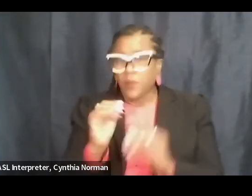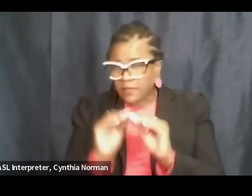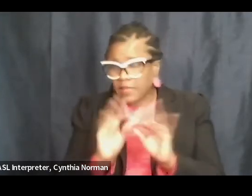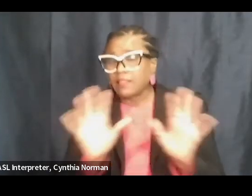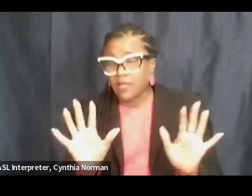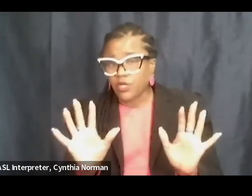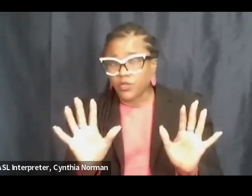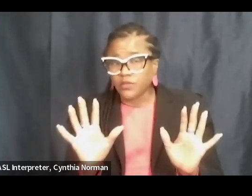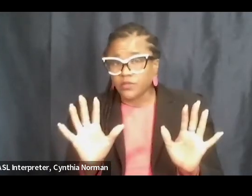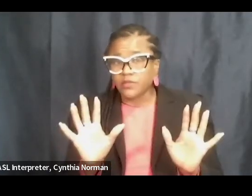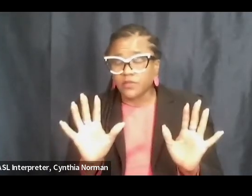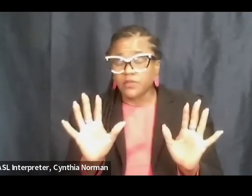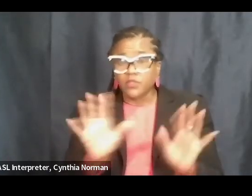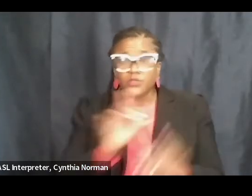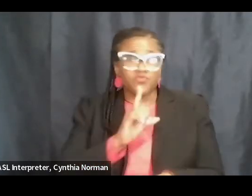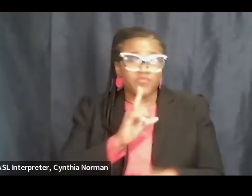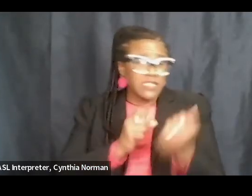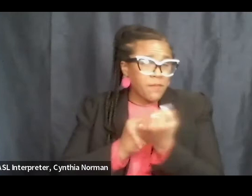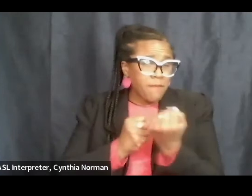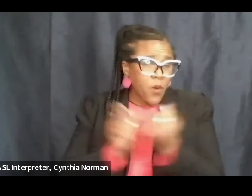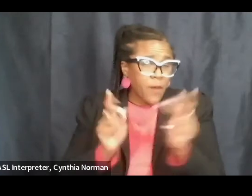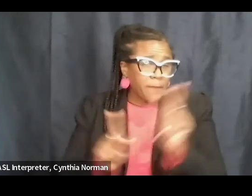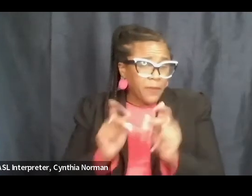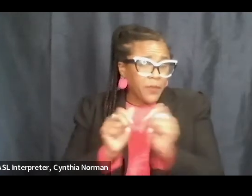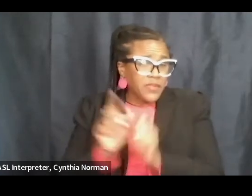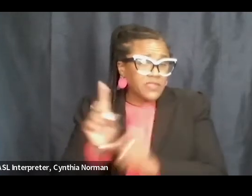and that's supporting people with disabilities and older adults before,